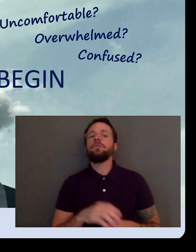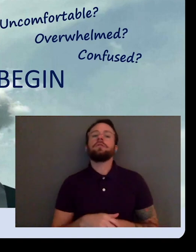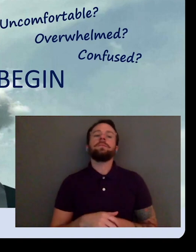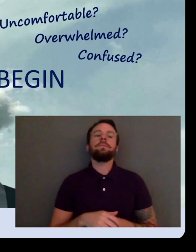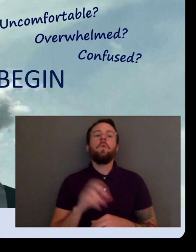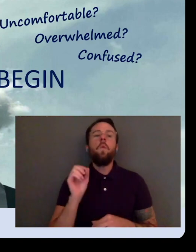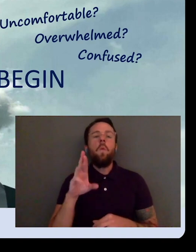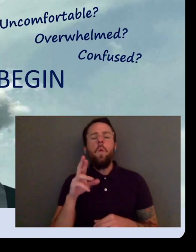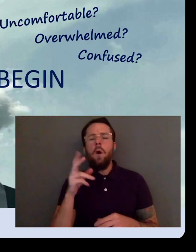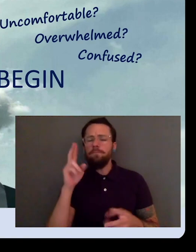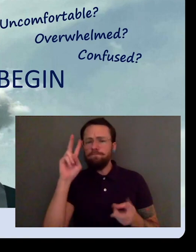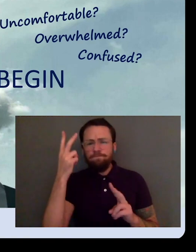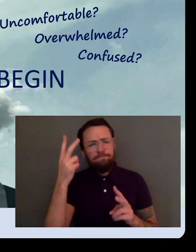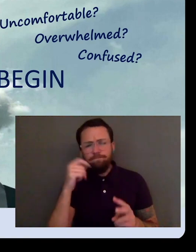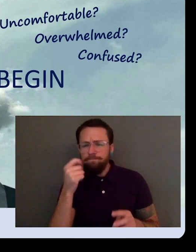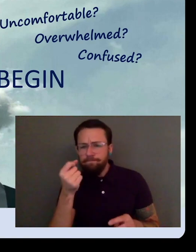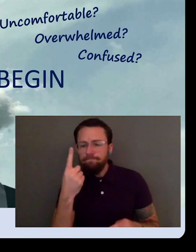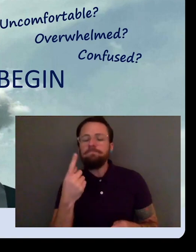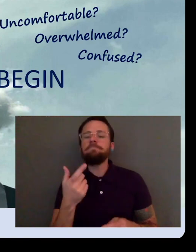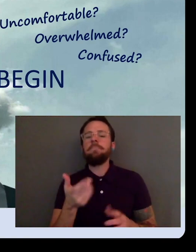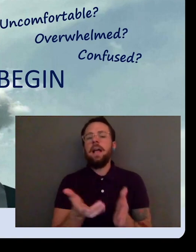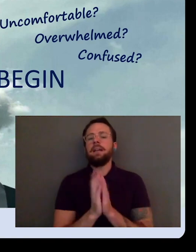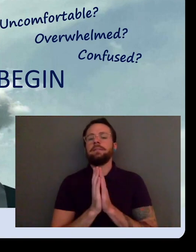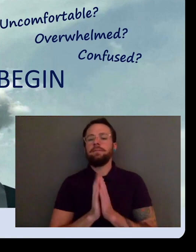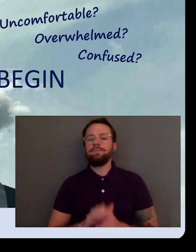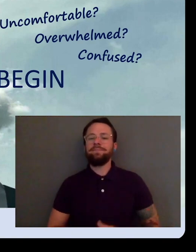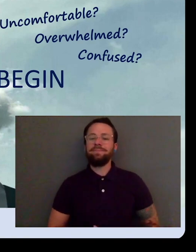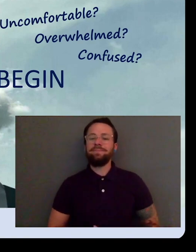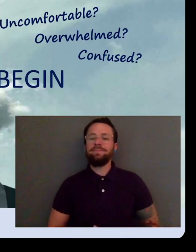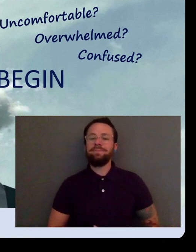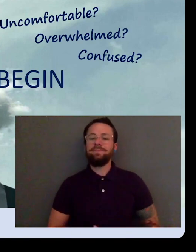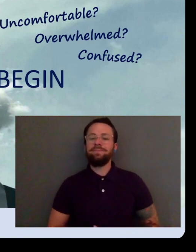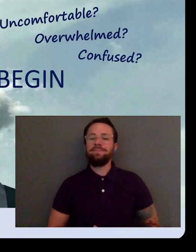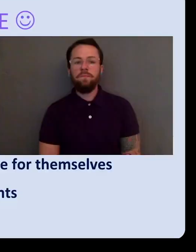That people give assumptions or they make a statements that they may not know to be